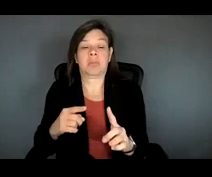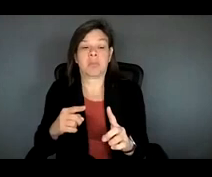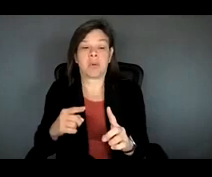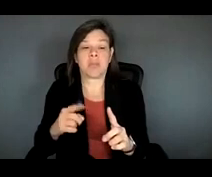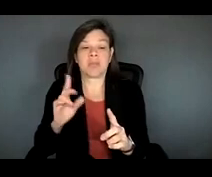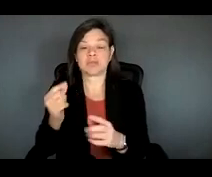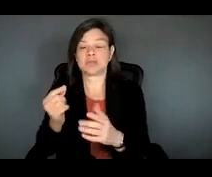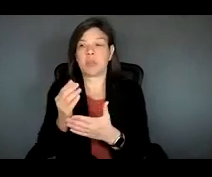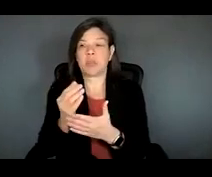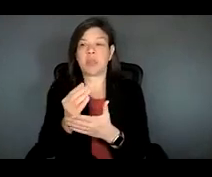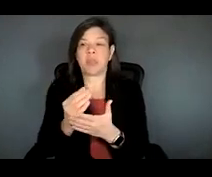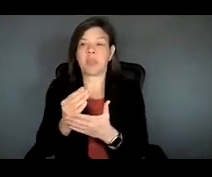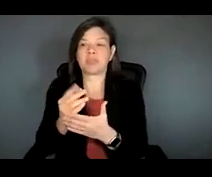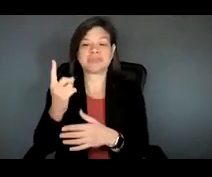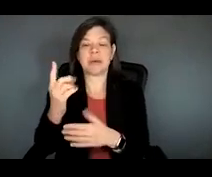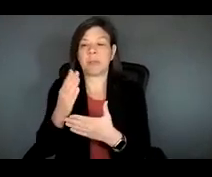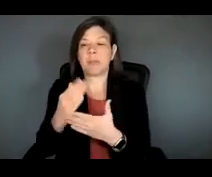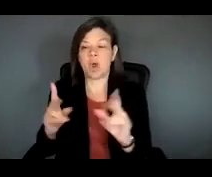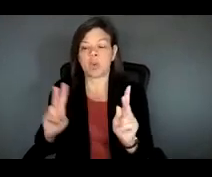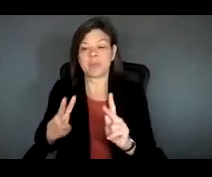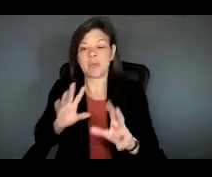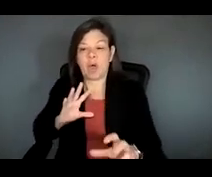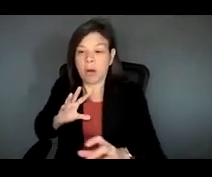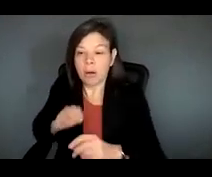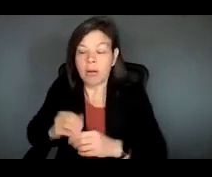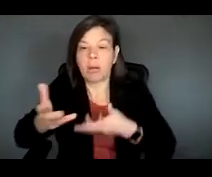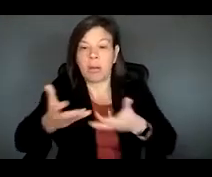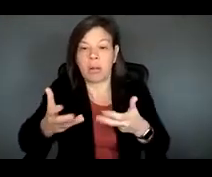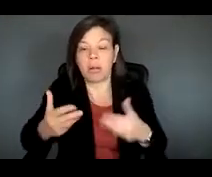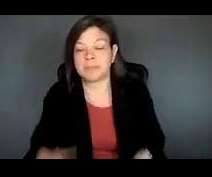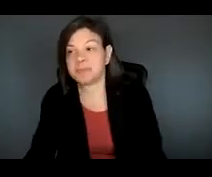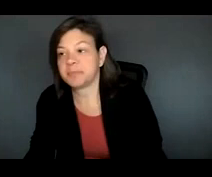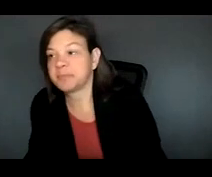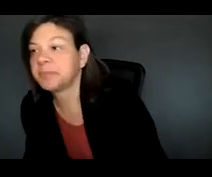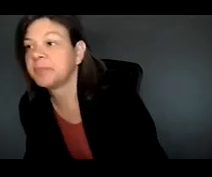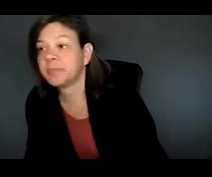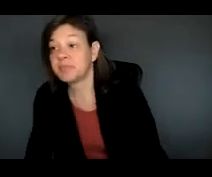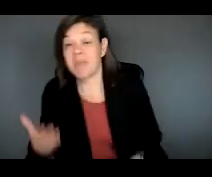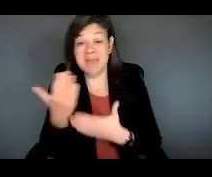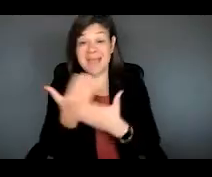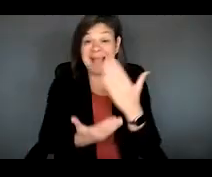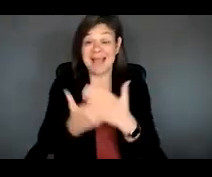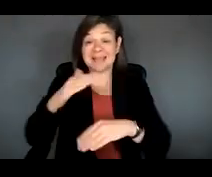where people are actively engaged. It may be a hands on component that is similar to